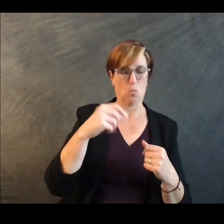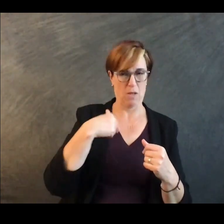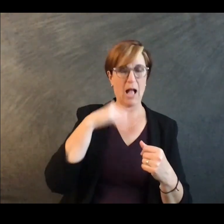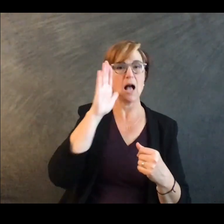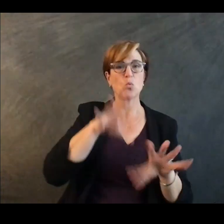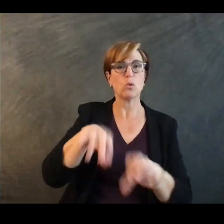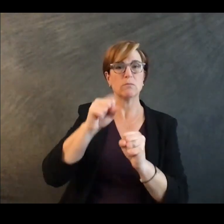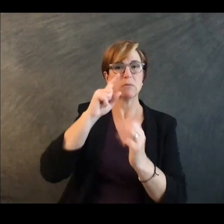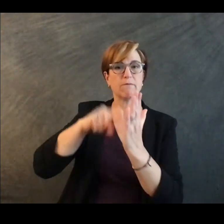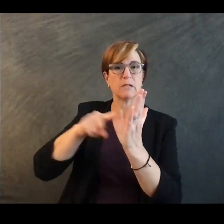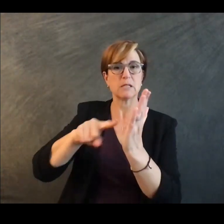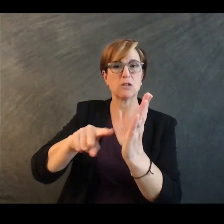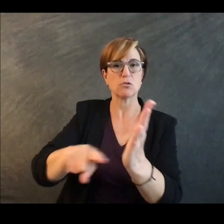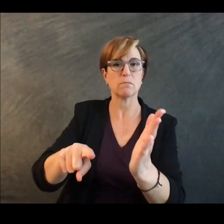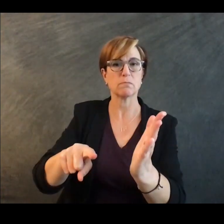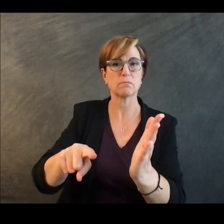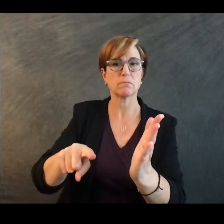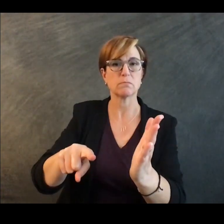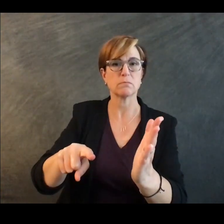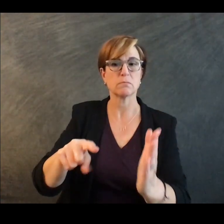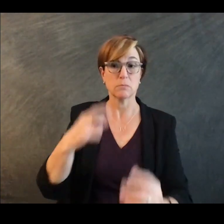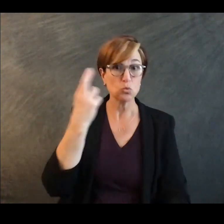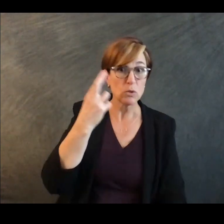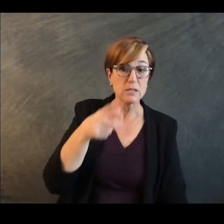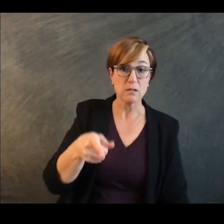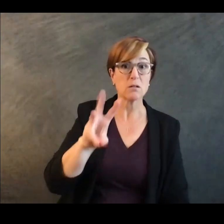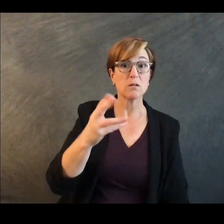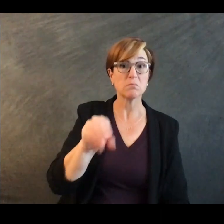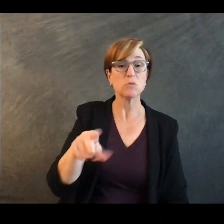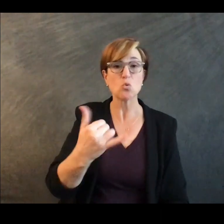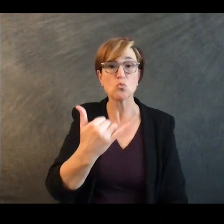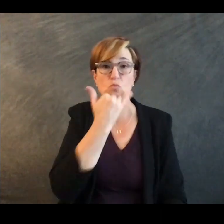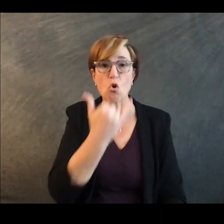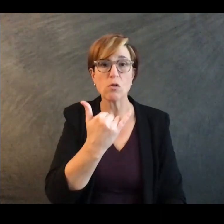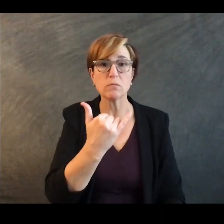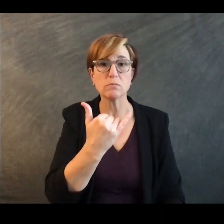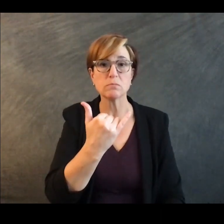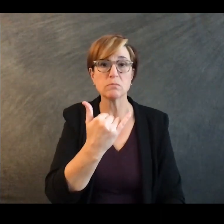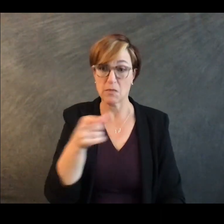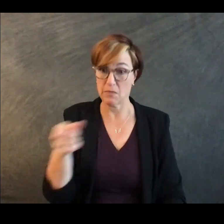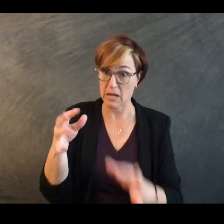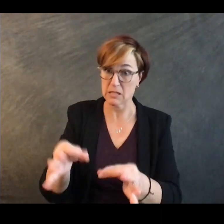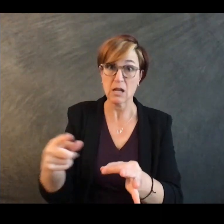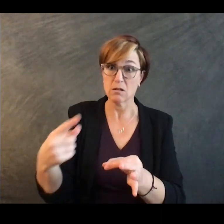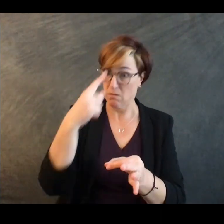really are they called it wrong they call it wrong they really they missed